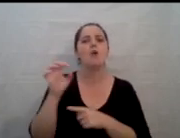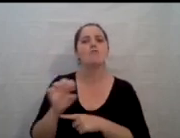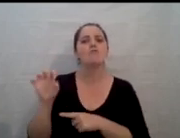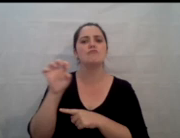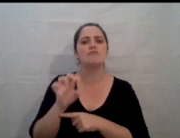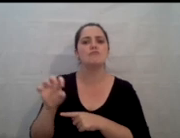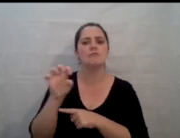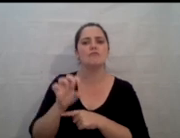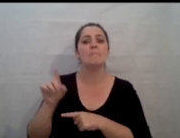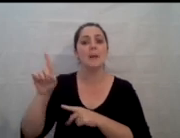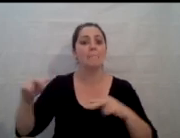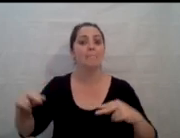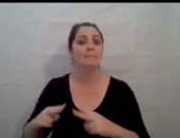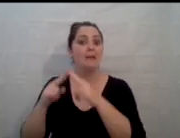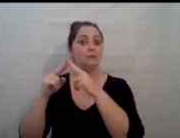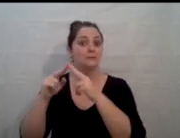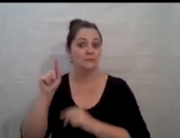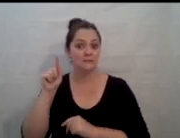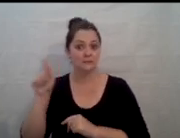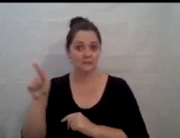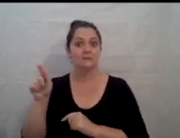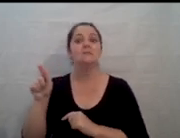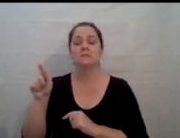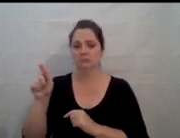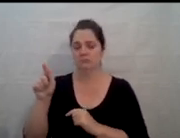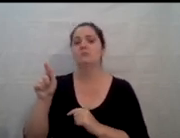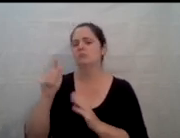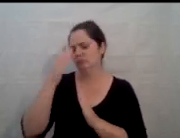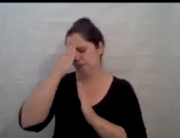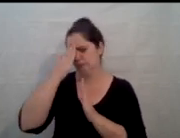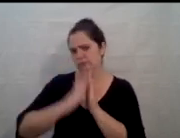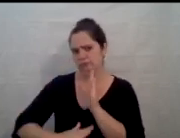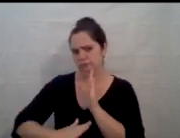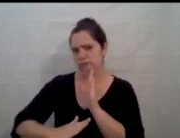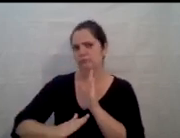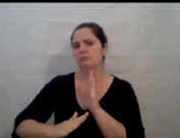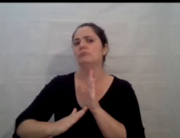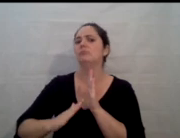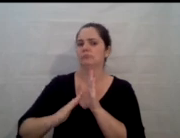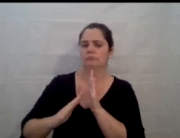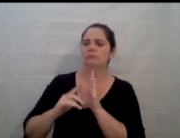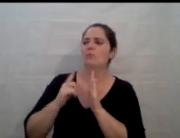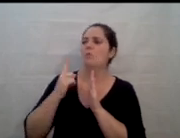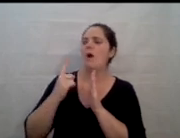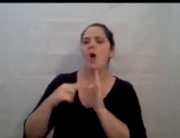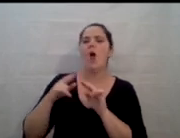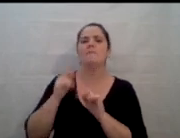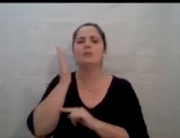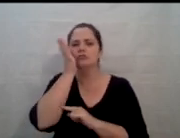studio in Paris with a history painter, probably the last great academic painter of the 19th century in France named